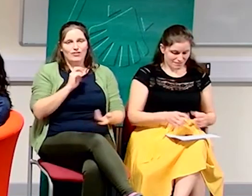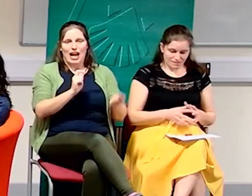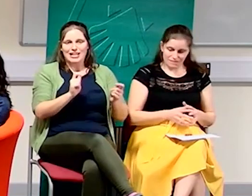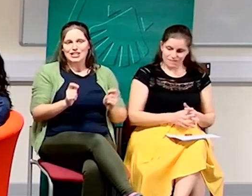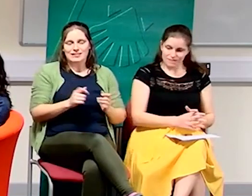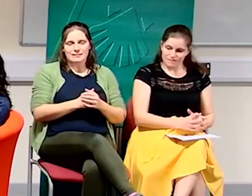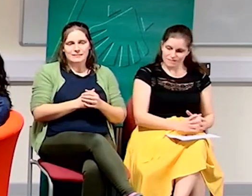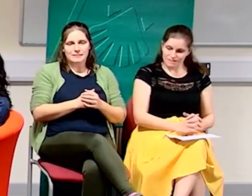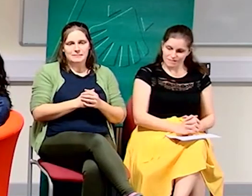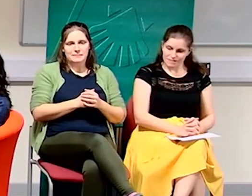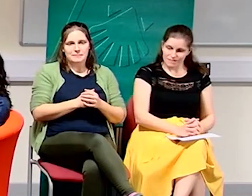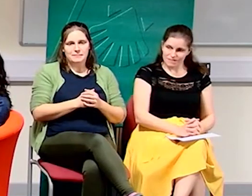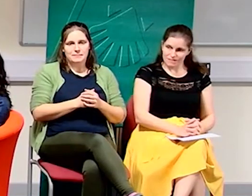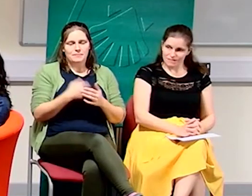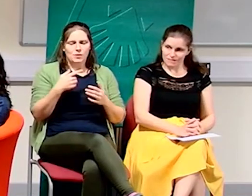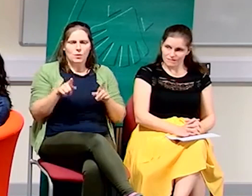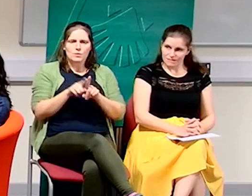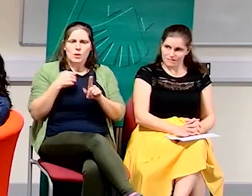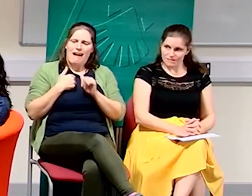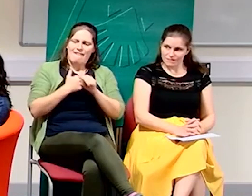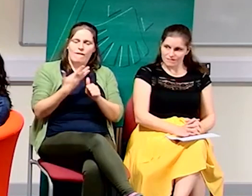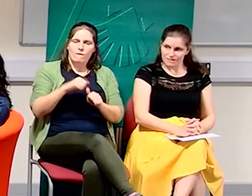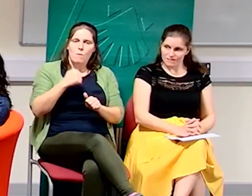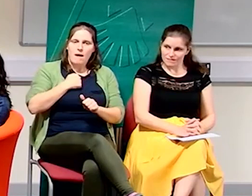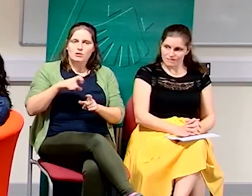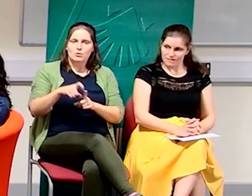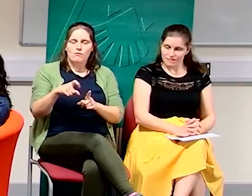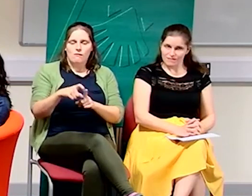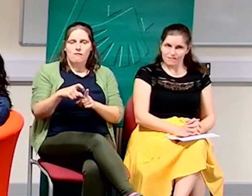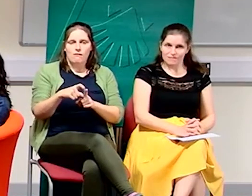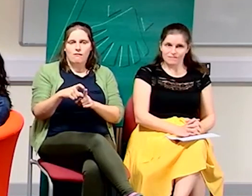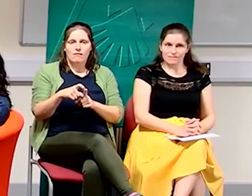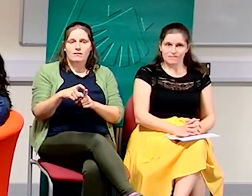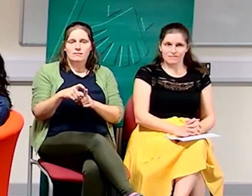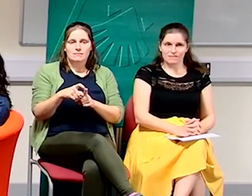being an advocate for my daughter um because she was the one that started